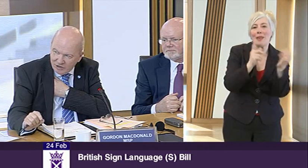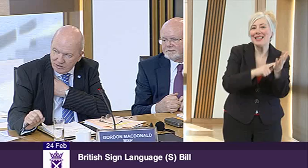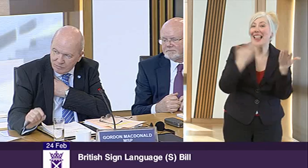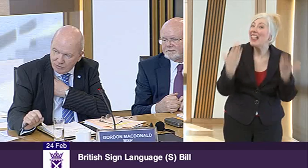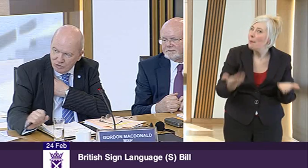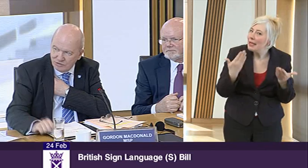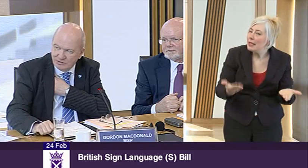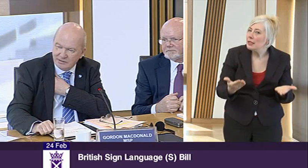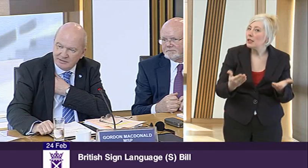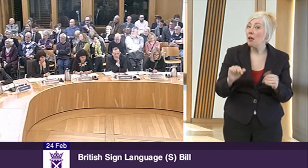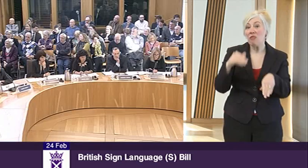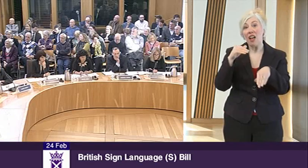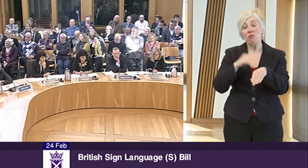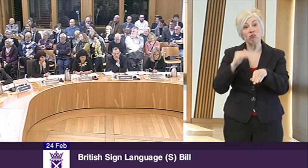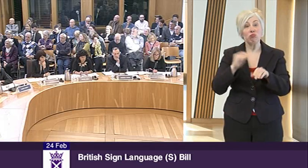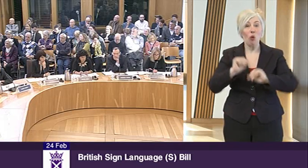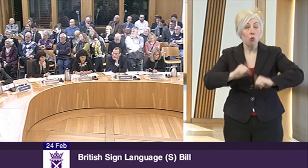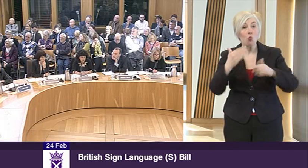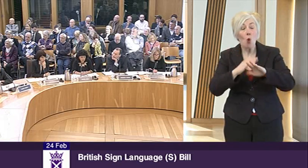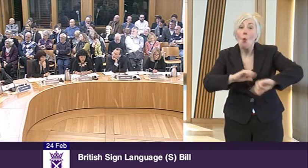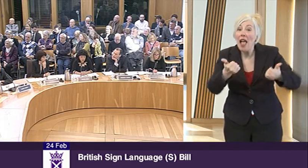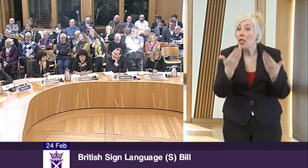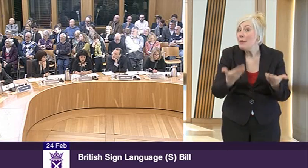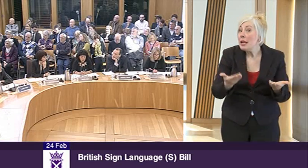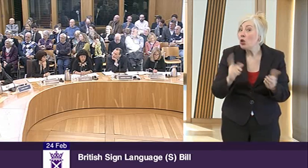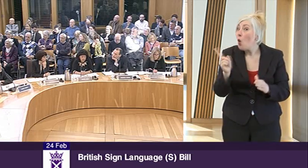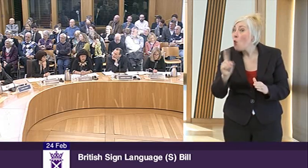effective that is.